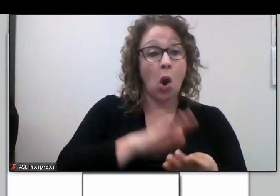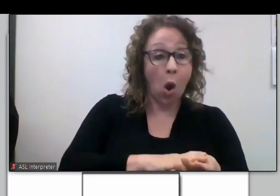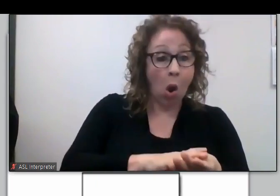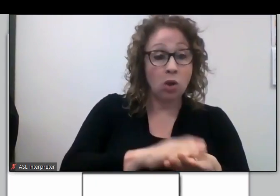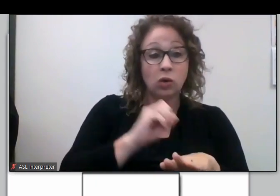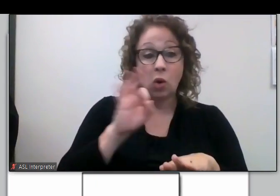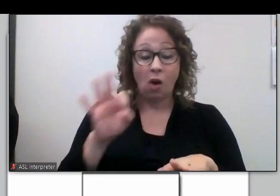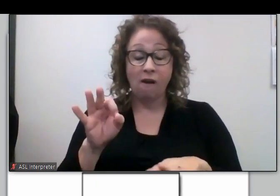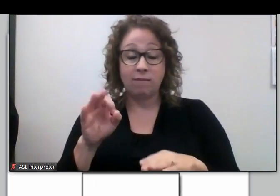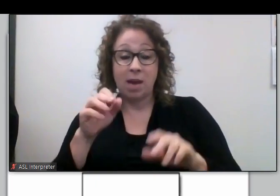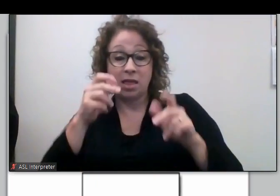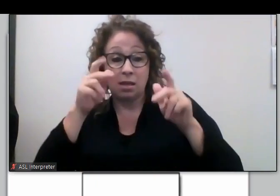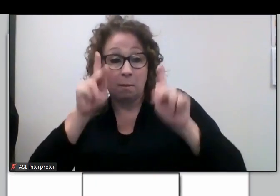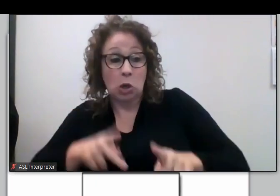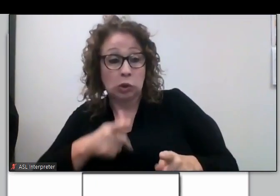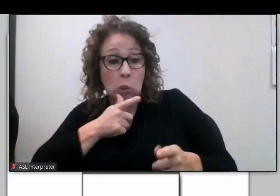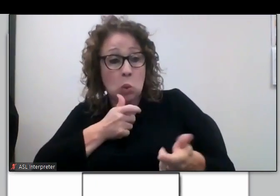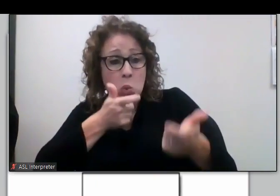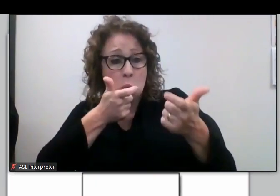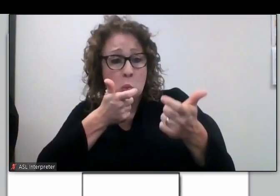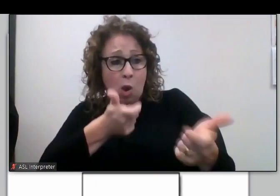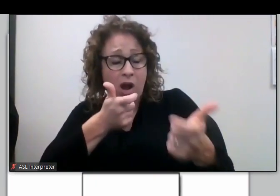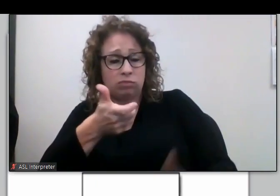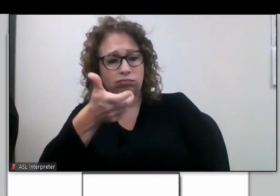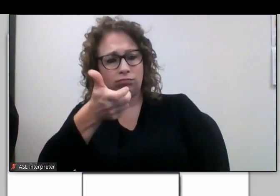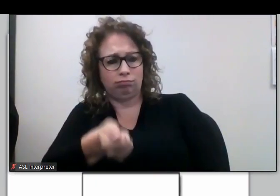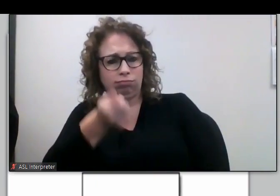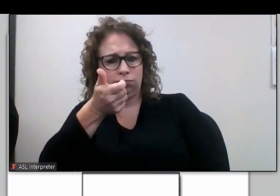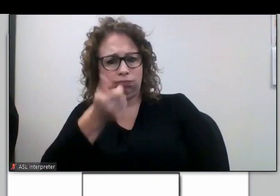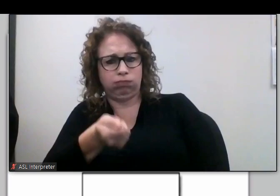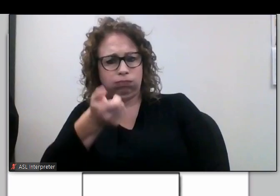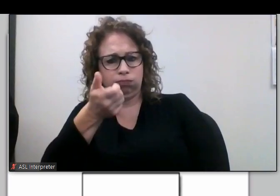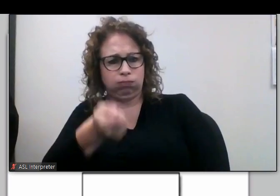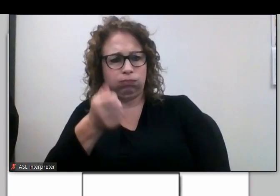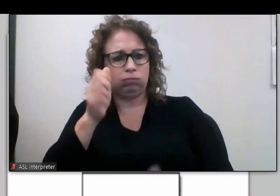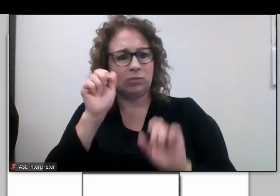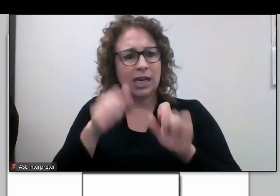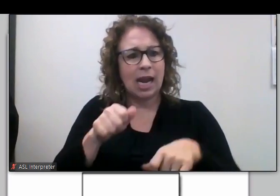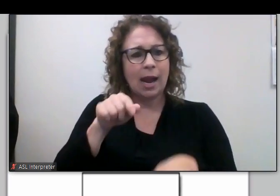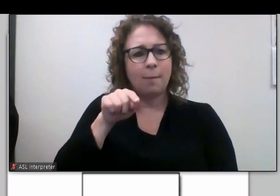and if you have a TV at home, then the CC button on the remote control